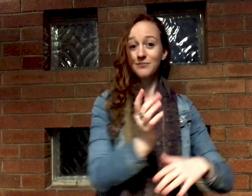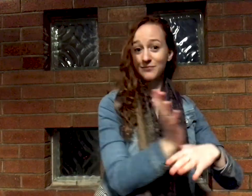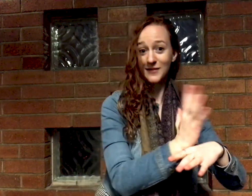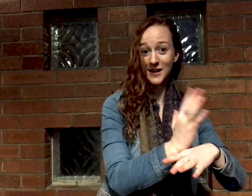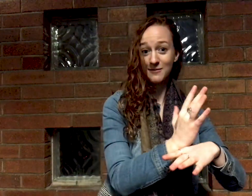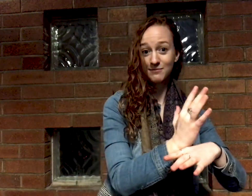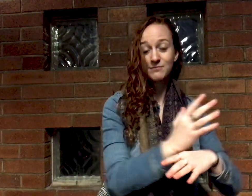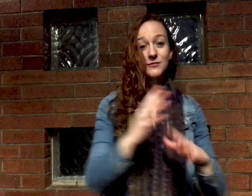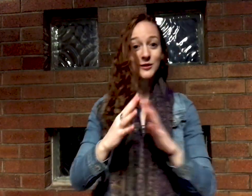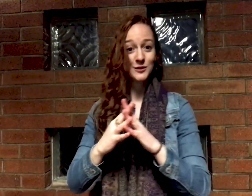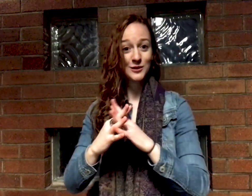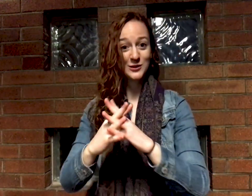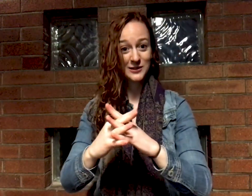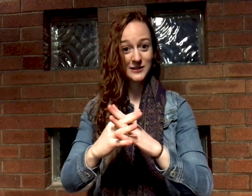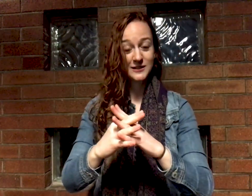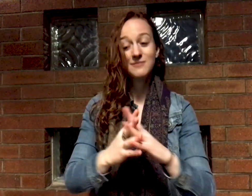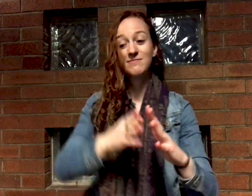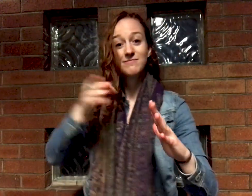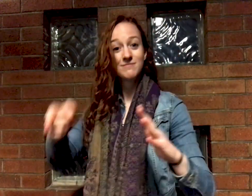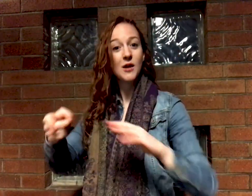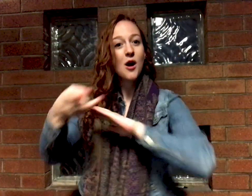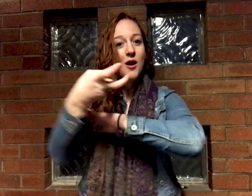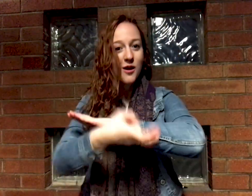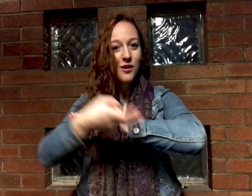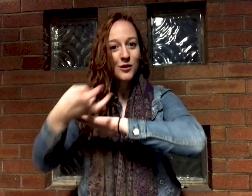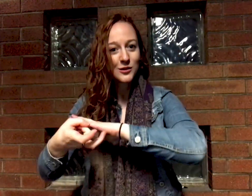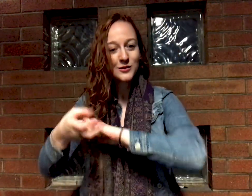Kelps. Sea urchins. Now, otters.